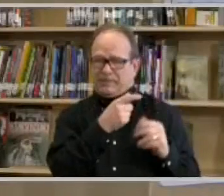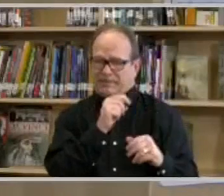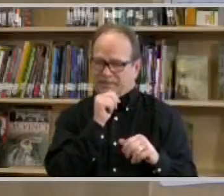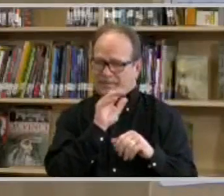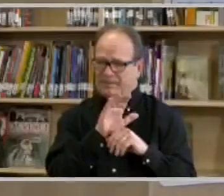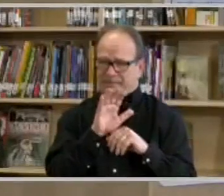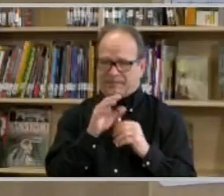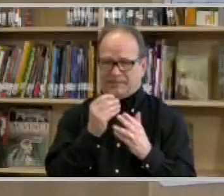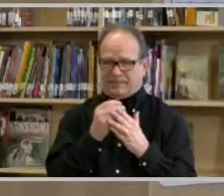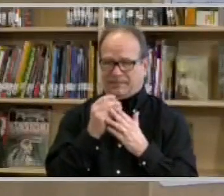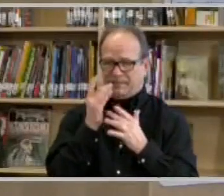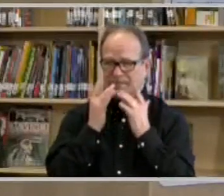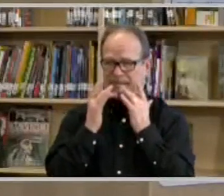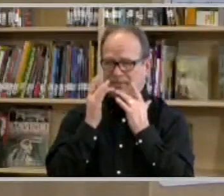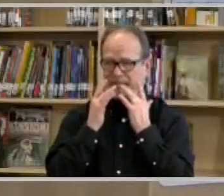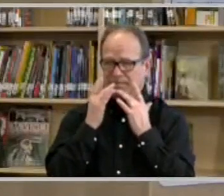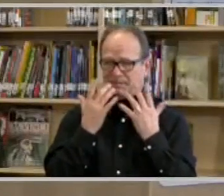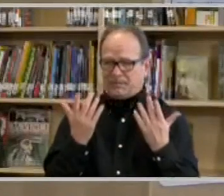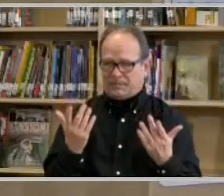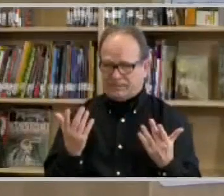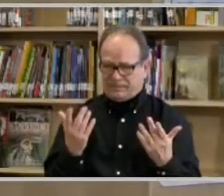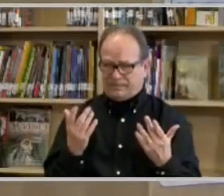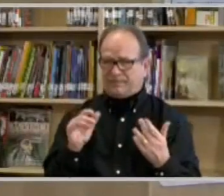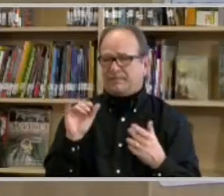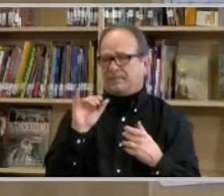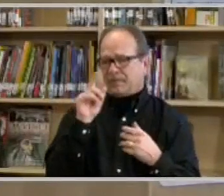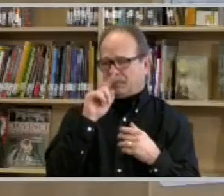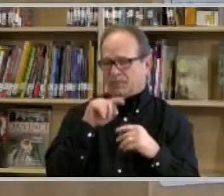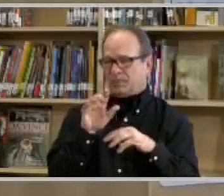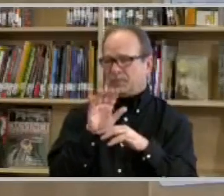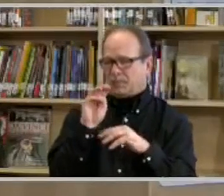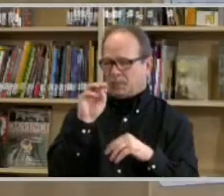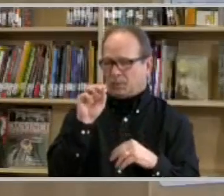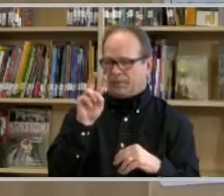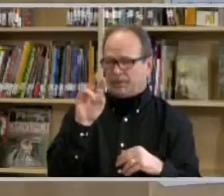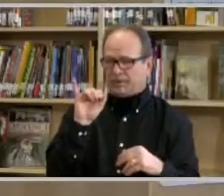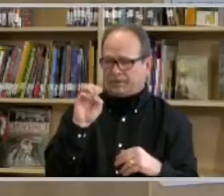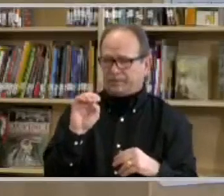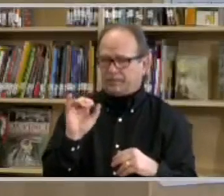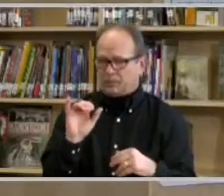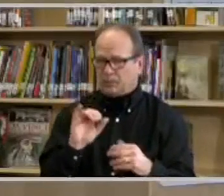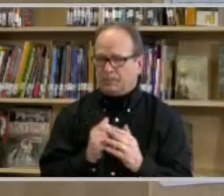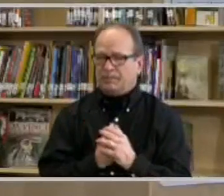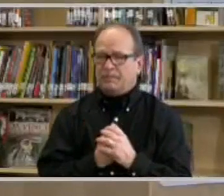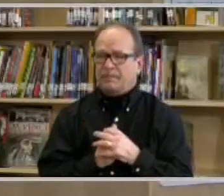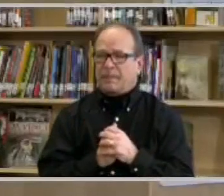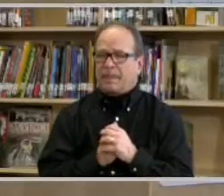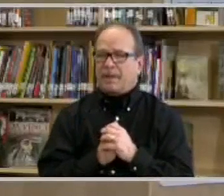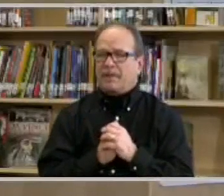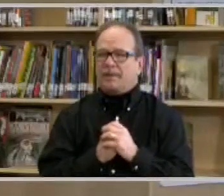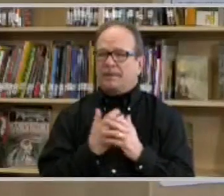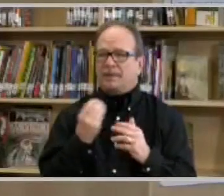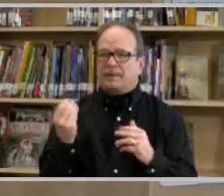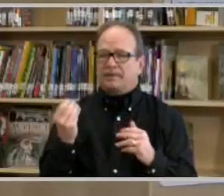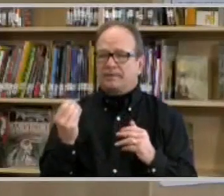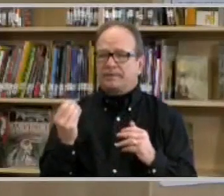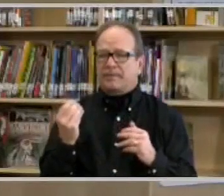DOING VERY WELL BECAUSE NOT EVERYBODY HAS THEY CAN SEE THE VIDEOS AT HOME.